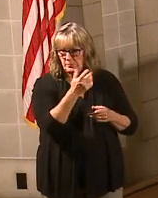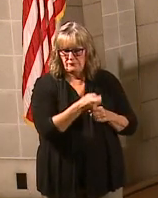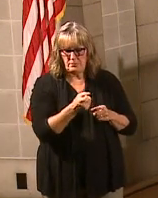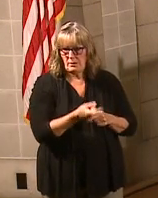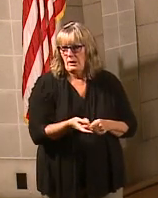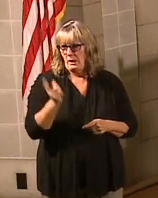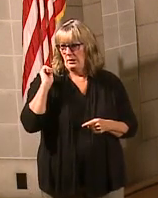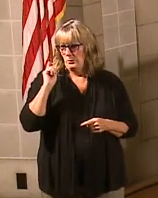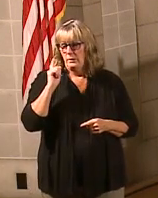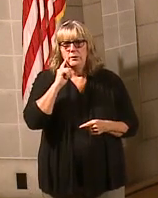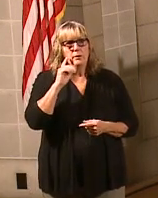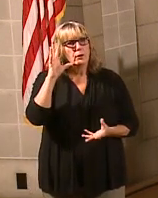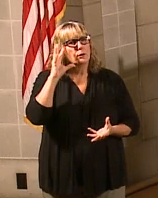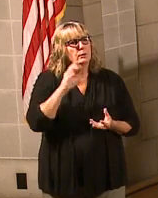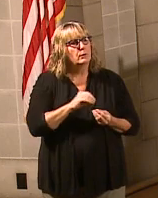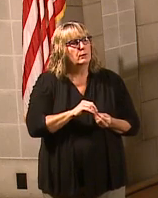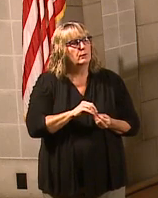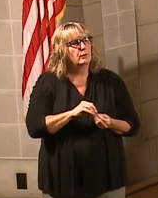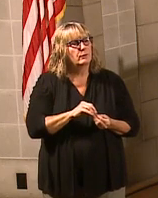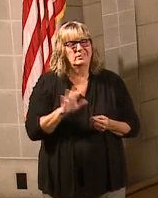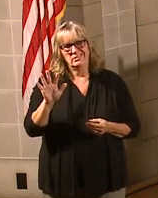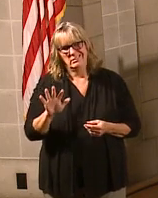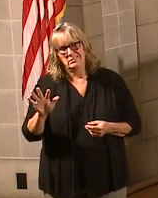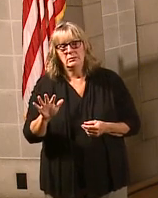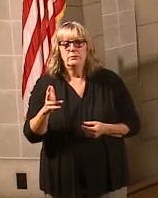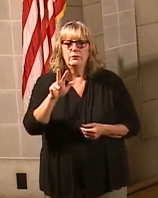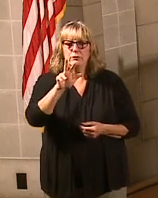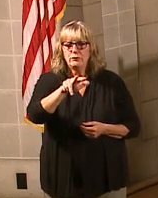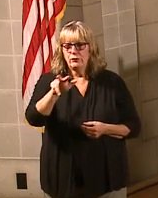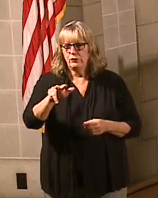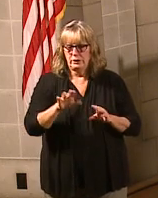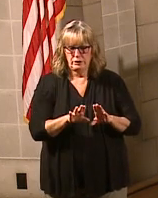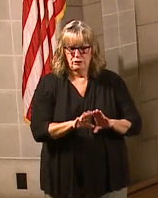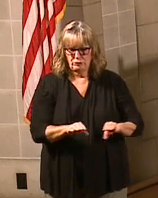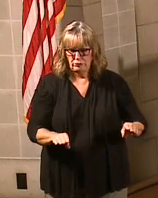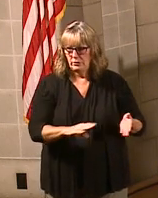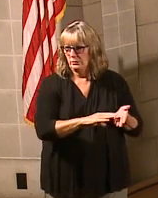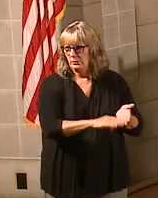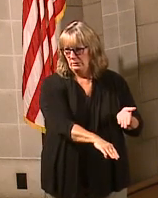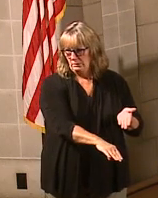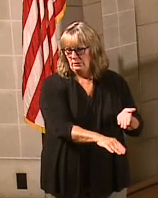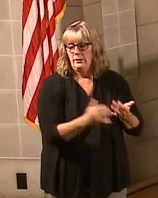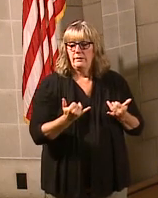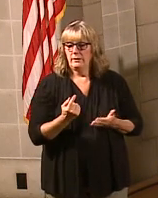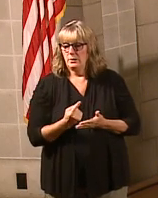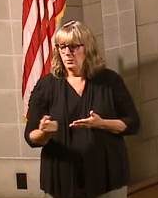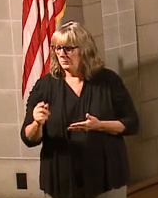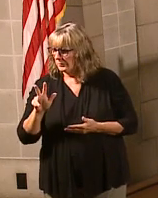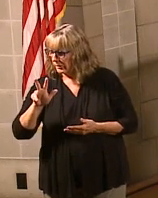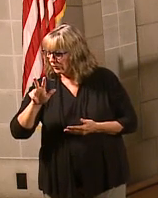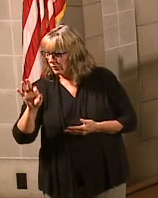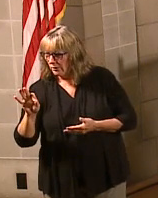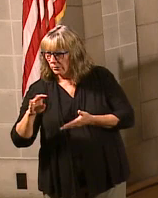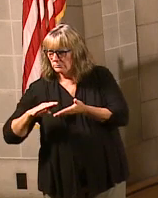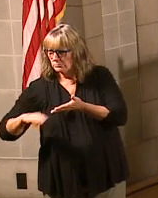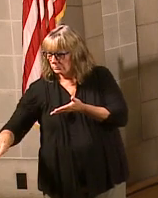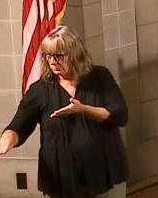SO WE HAVE RSV DISCHARGE DATA FOR EXAMPLE, I THINK I SHARED THAT LAST WEEK.